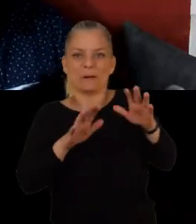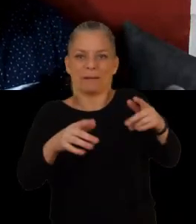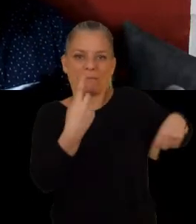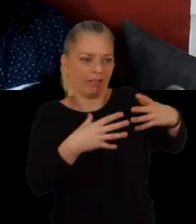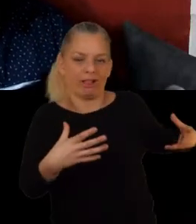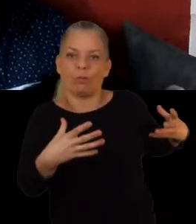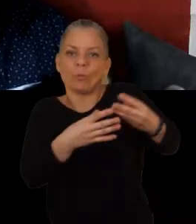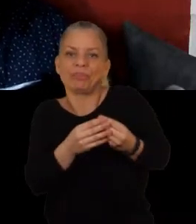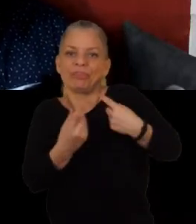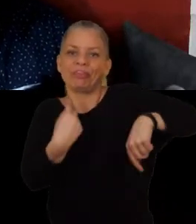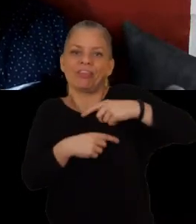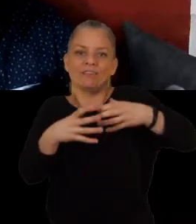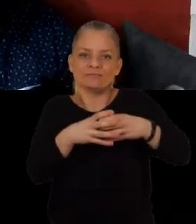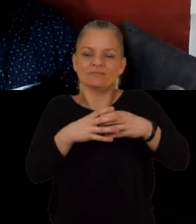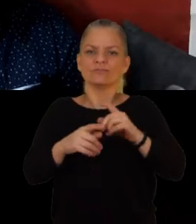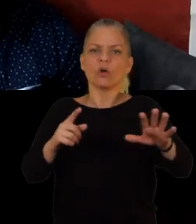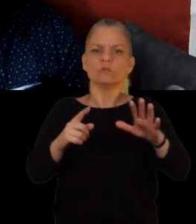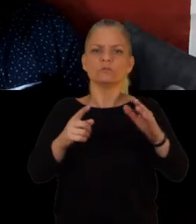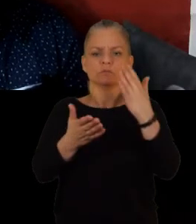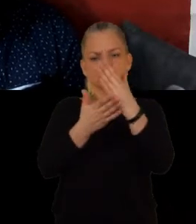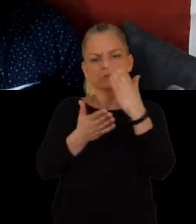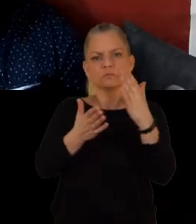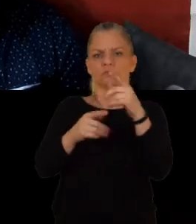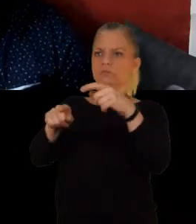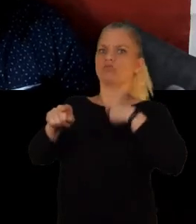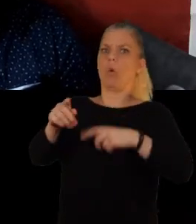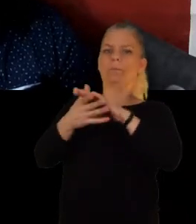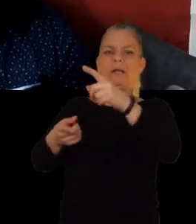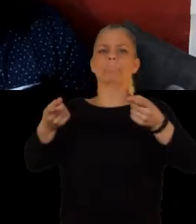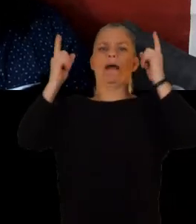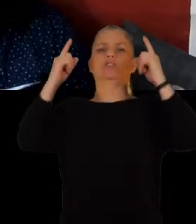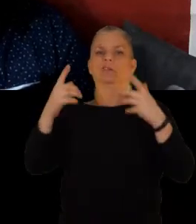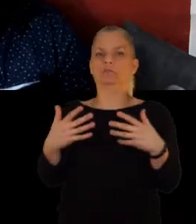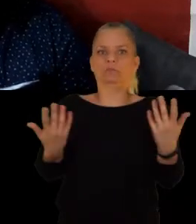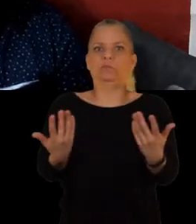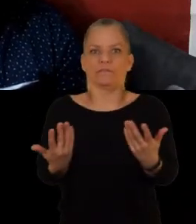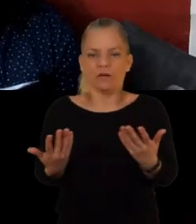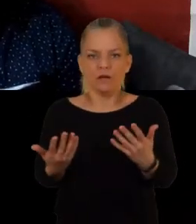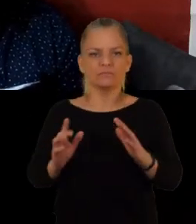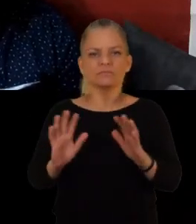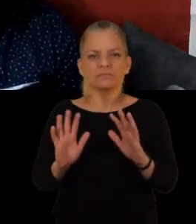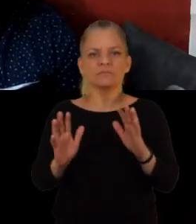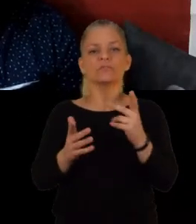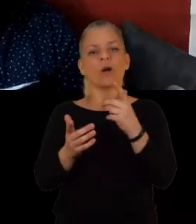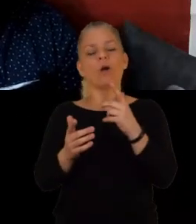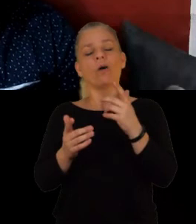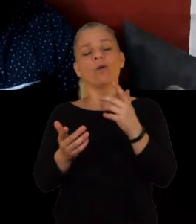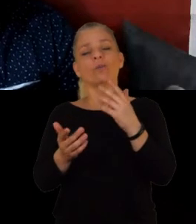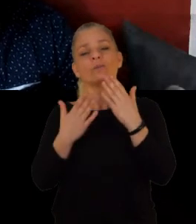and we take people with us it isn't about that a defined role as say a manager or whatever